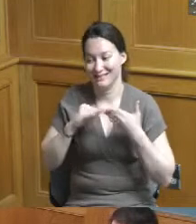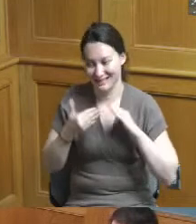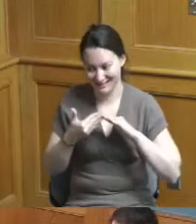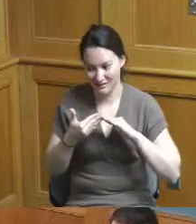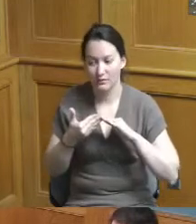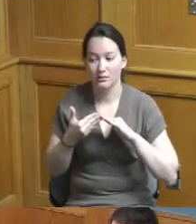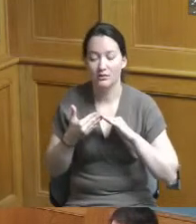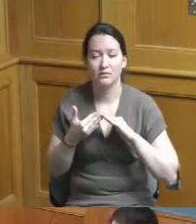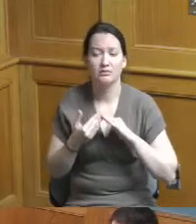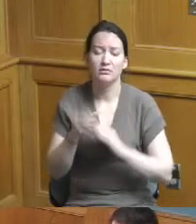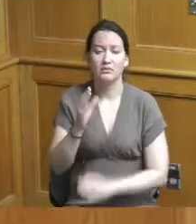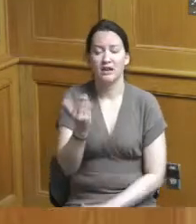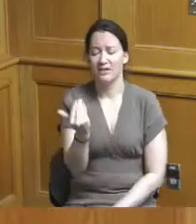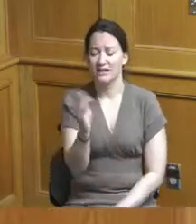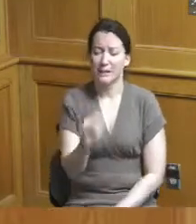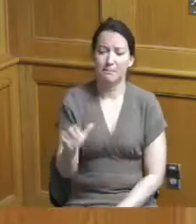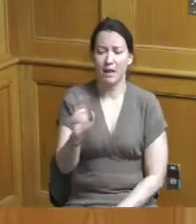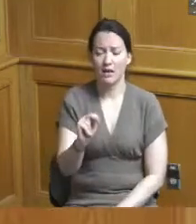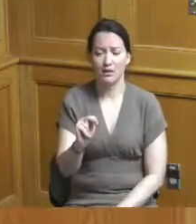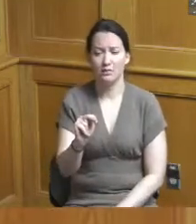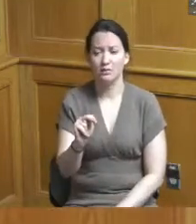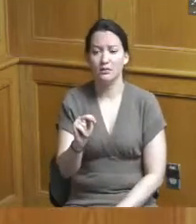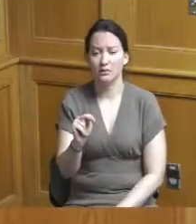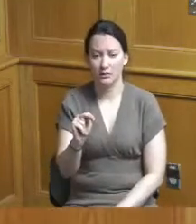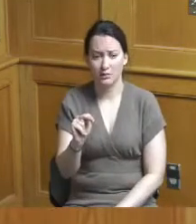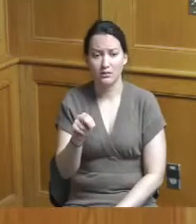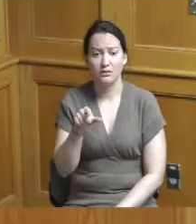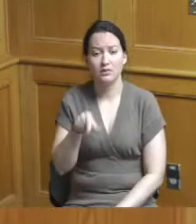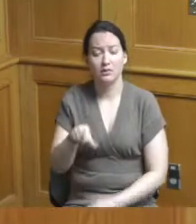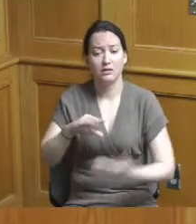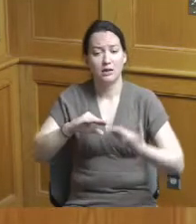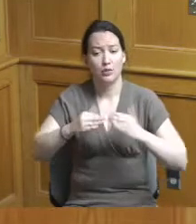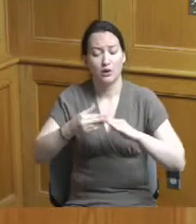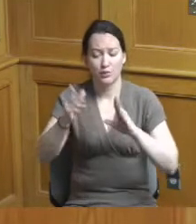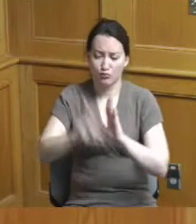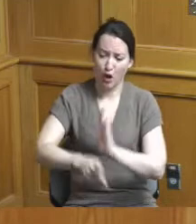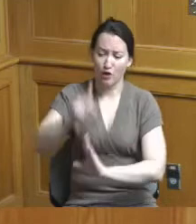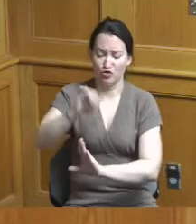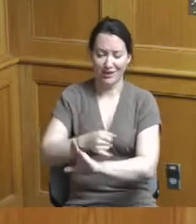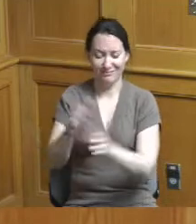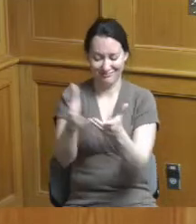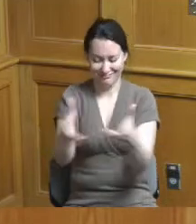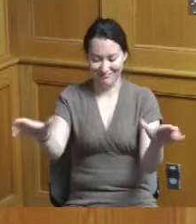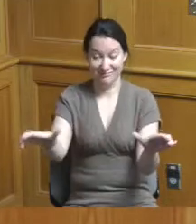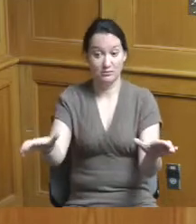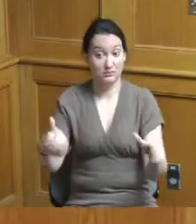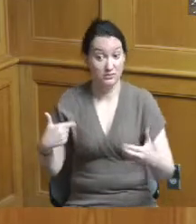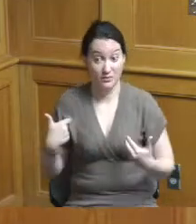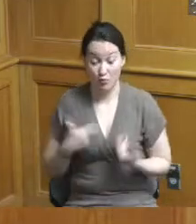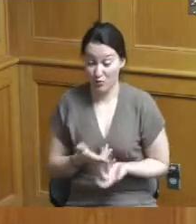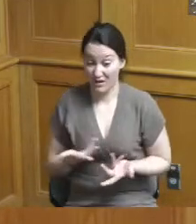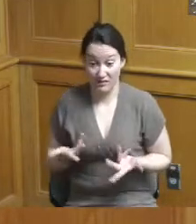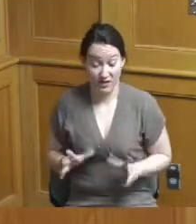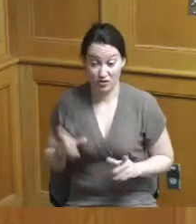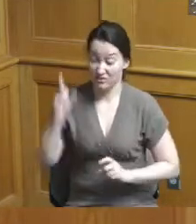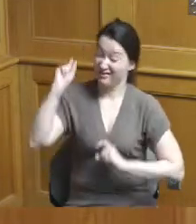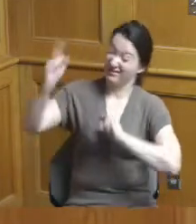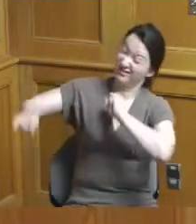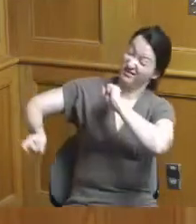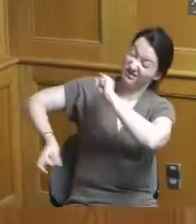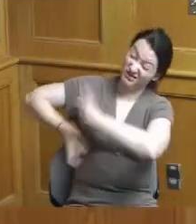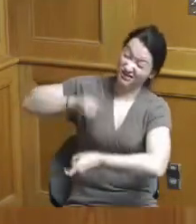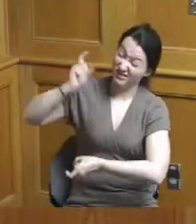given 15 million to this whole downtown project but we've already given over 50 almost 50 million